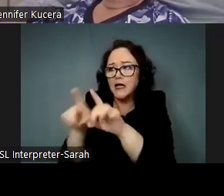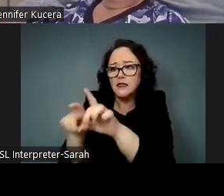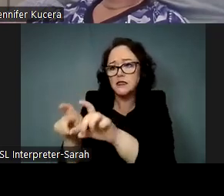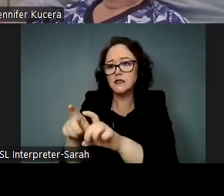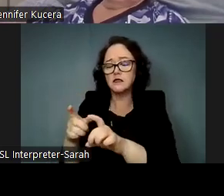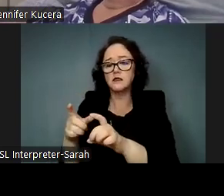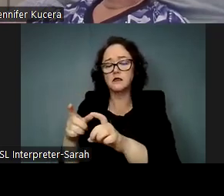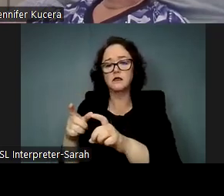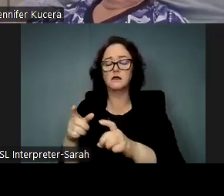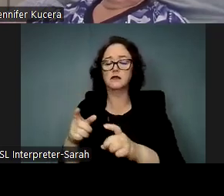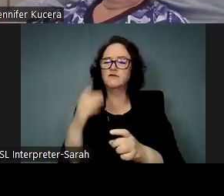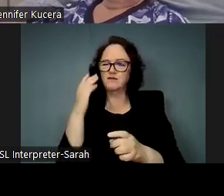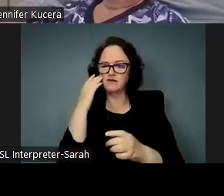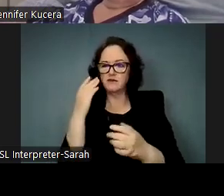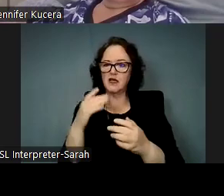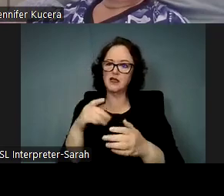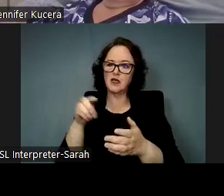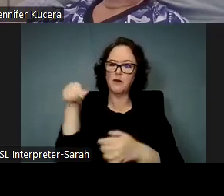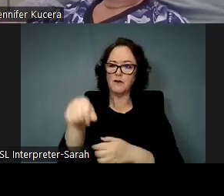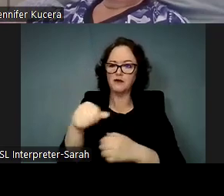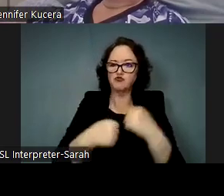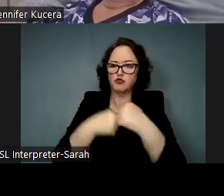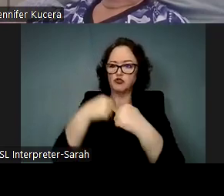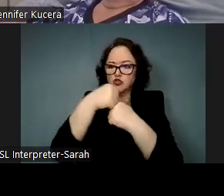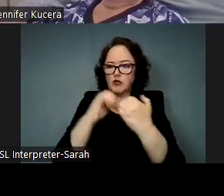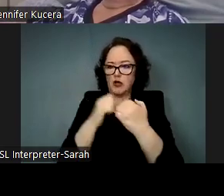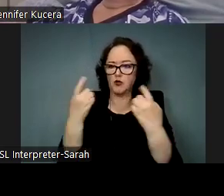the payment structures work, and various other organizations